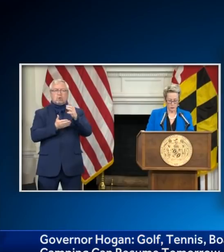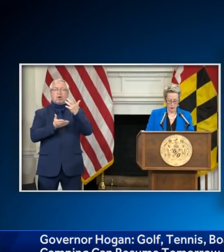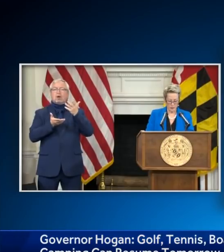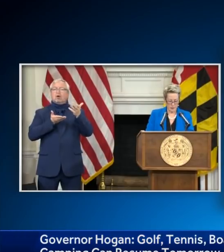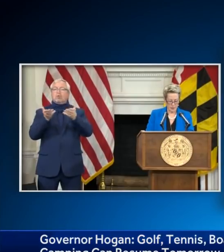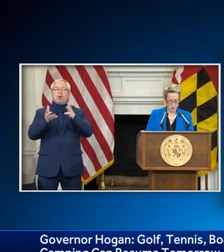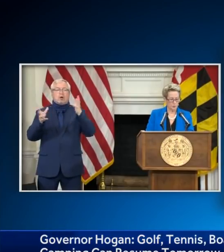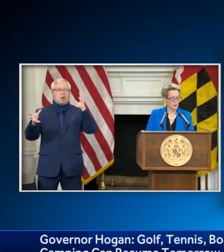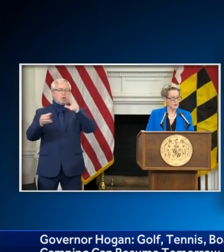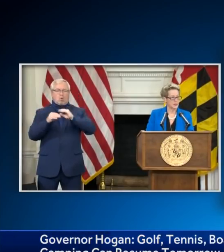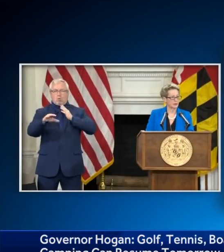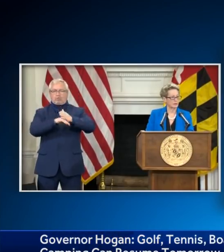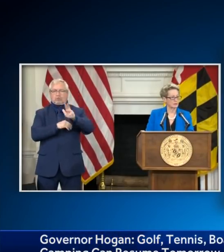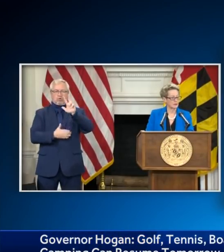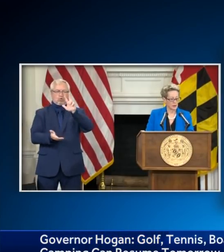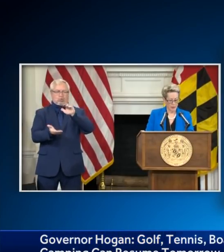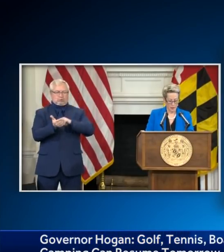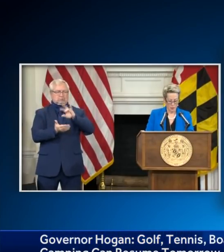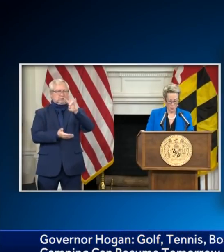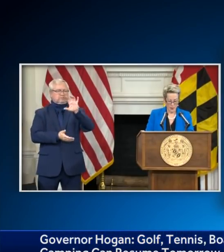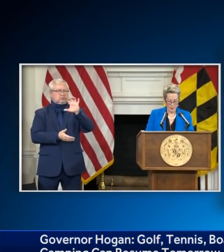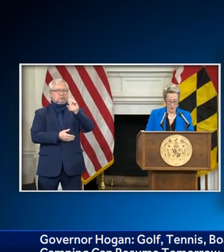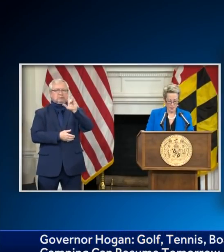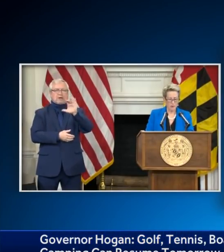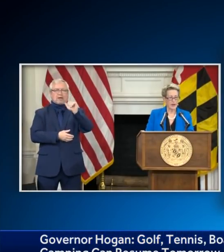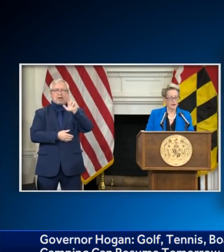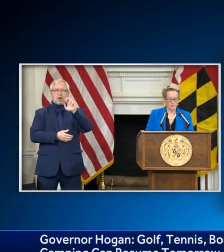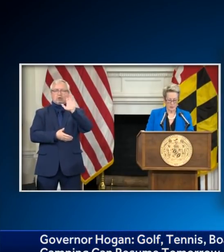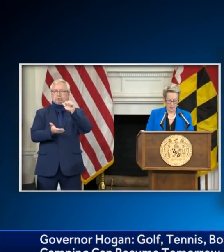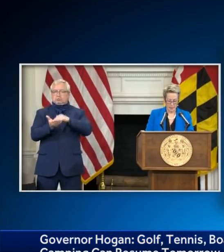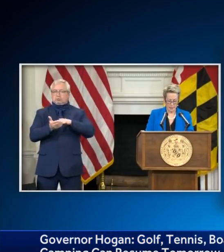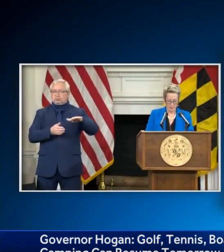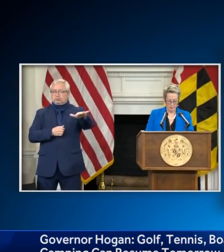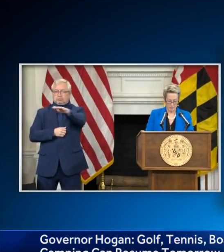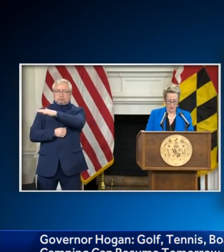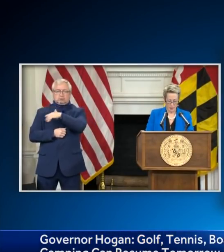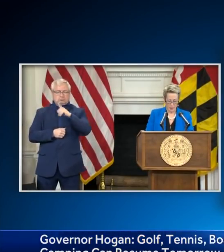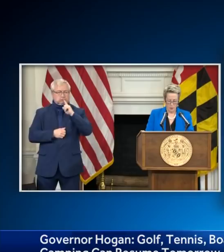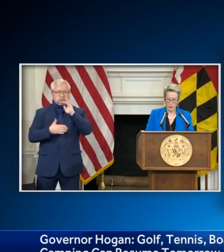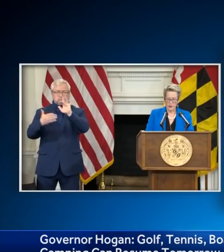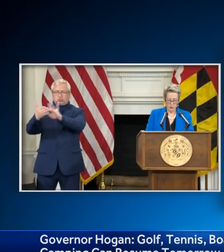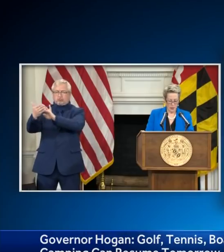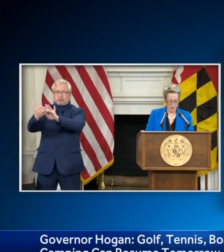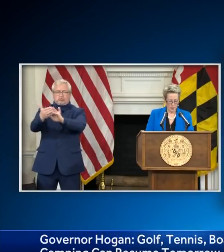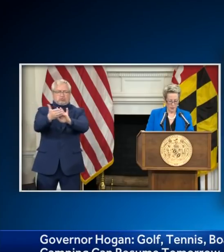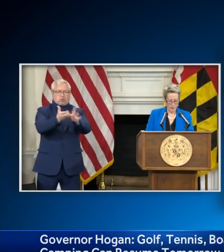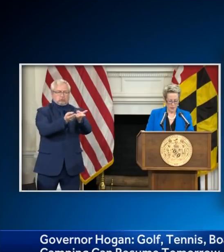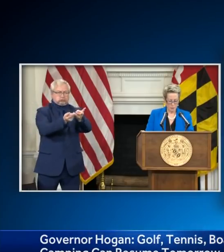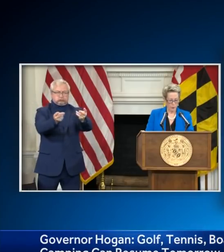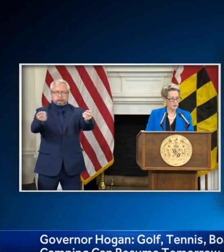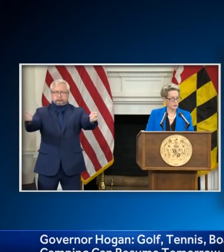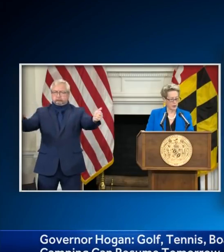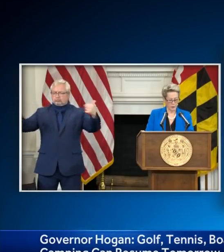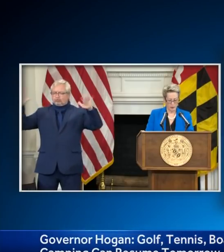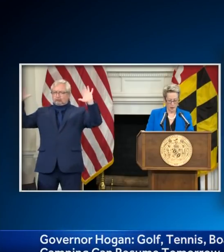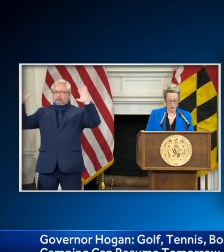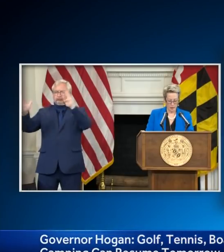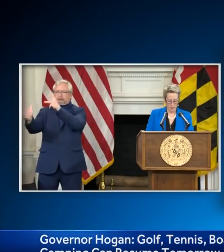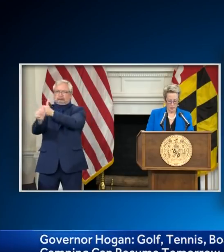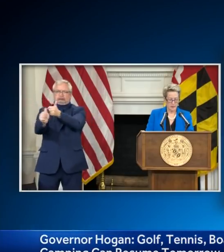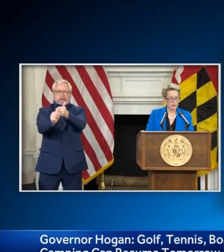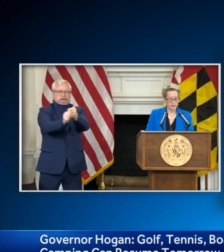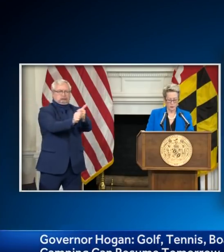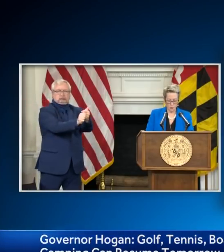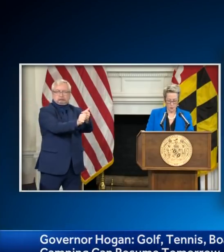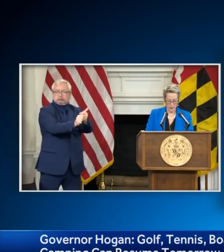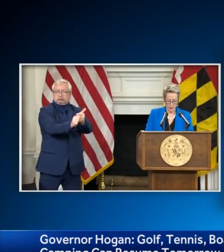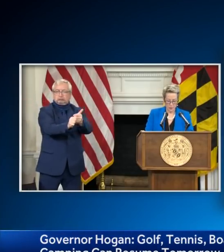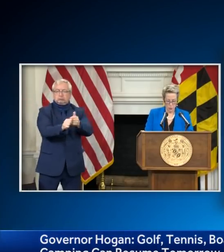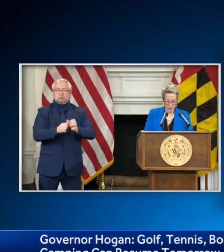WE HAVE BEEN ABLE TO DISTRIBUTE $34 MILLION IN PAYMENTS TO OVER 3700 CHILDCARE PROVIDERS, SERVING CHILDREN OF ESSENTIAL PERSONNEL.